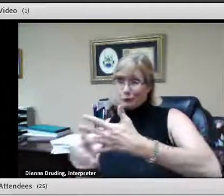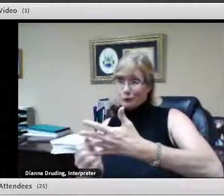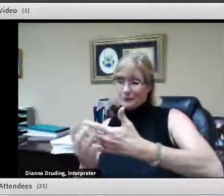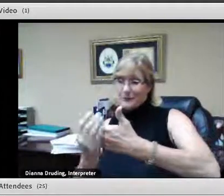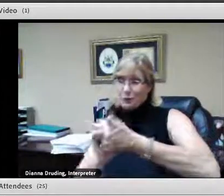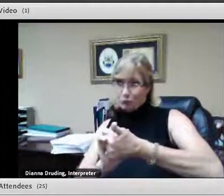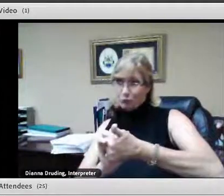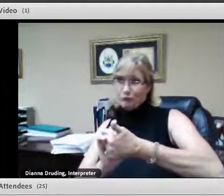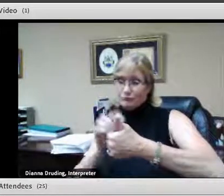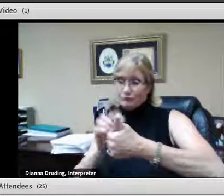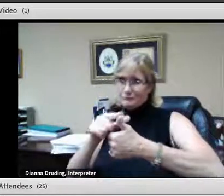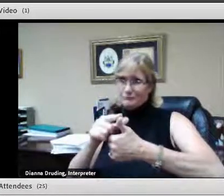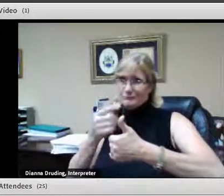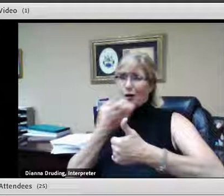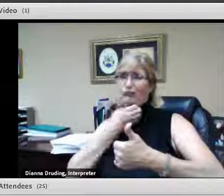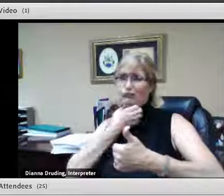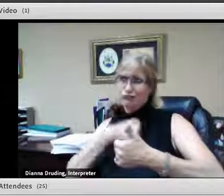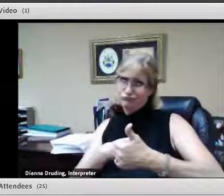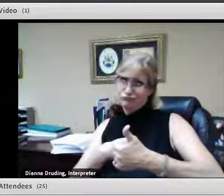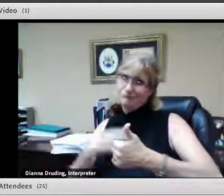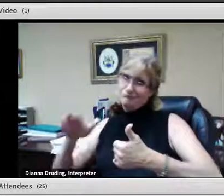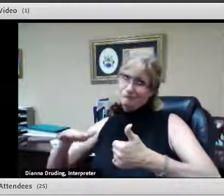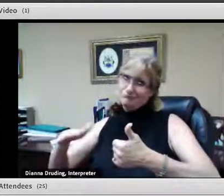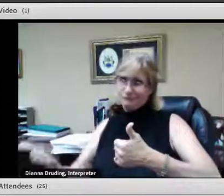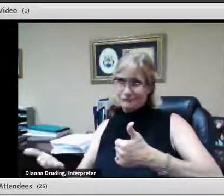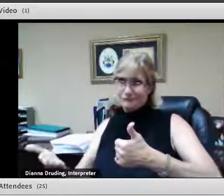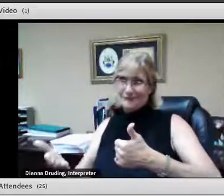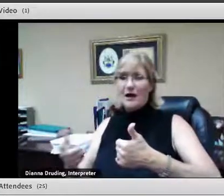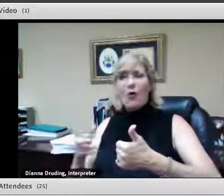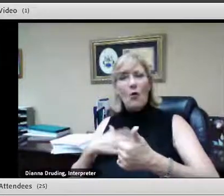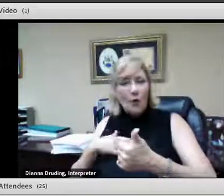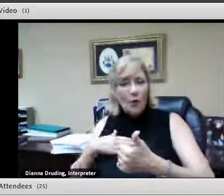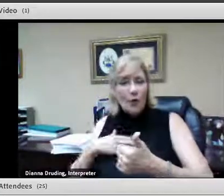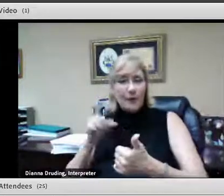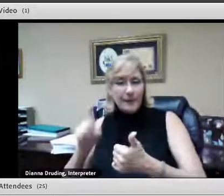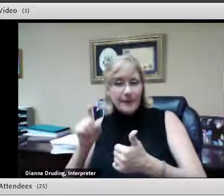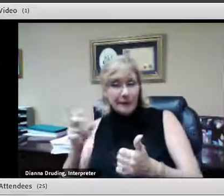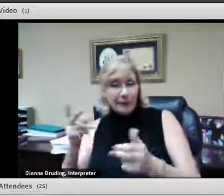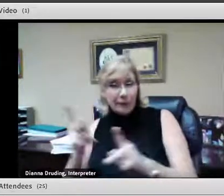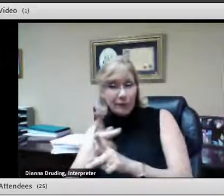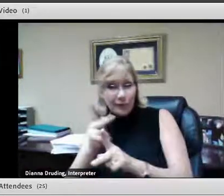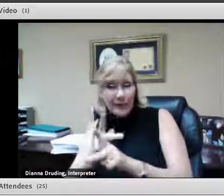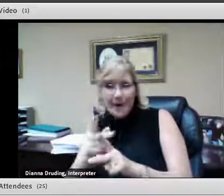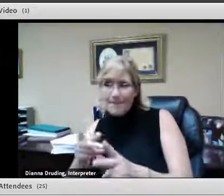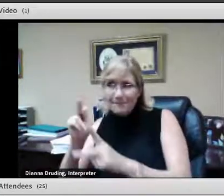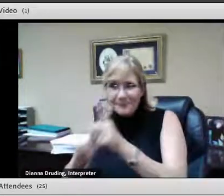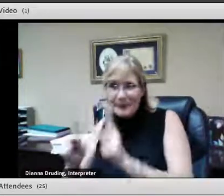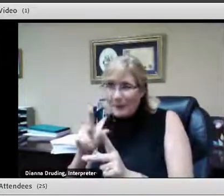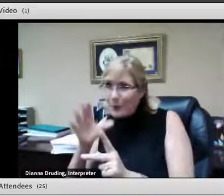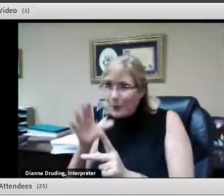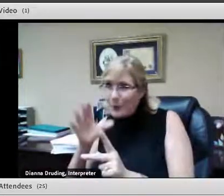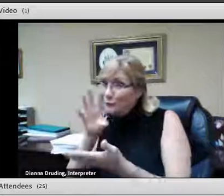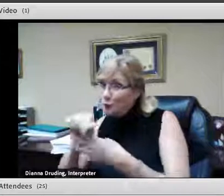So, they have to strategically run down and track down the people that they're going to eat. The producers, for them,